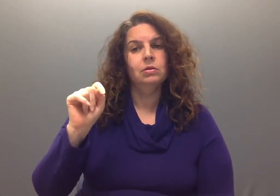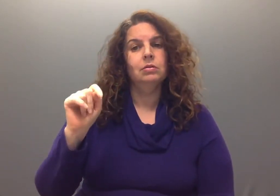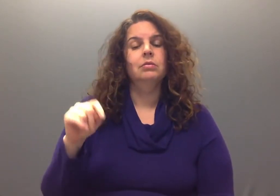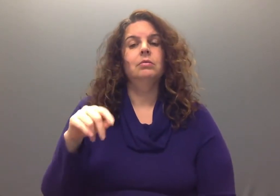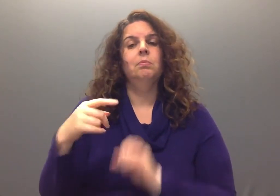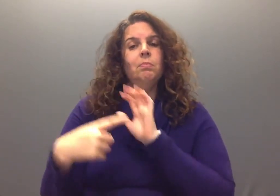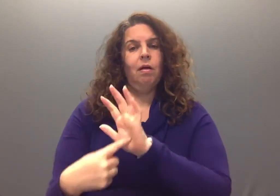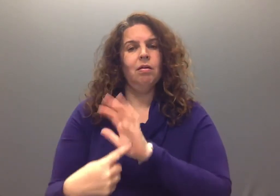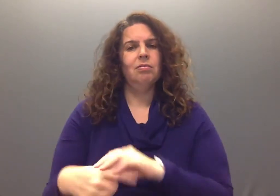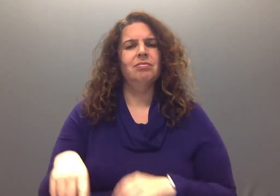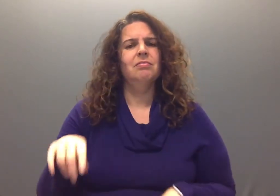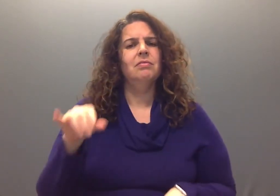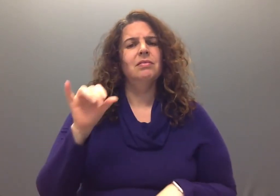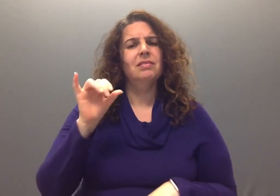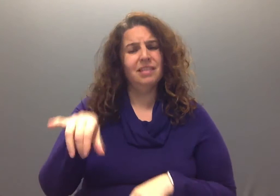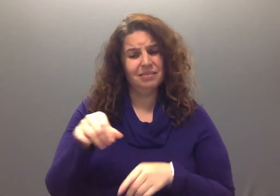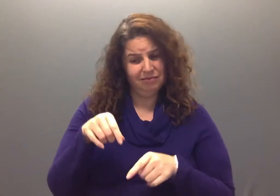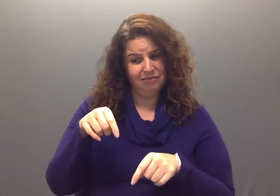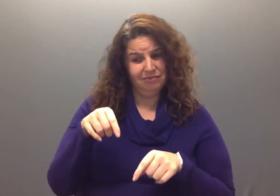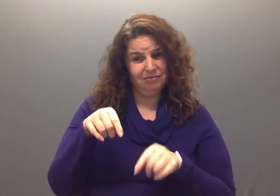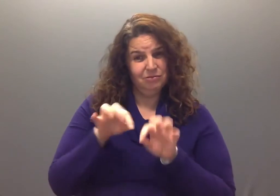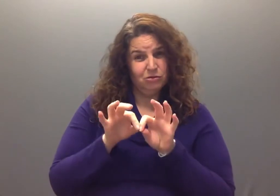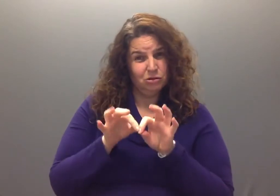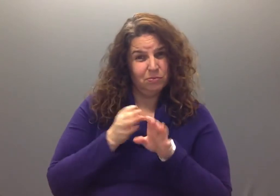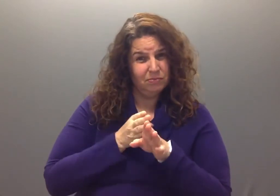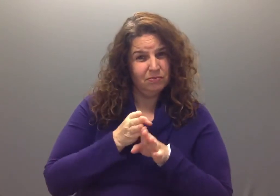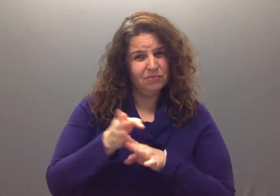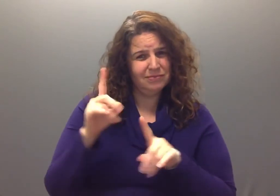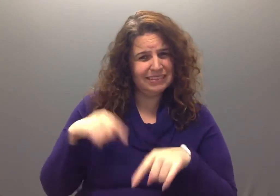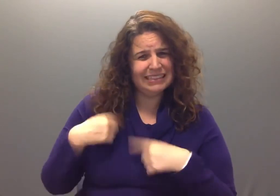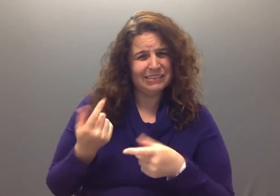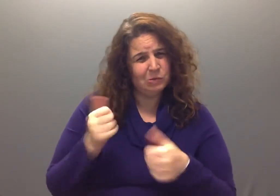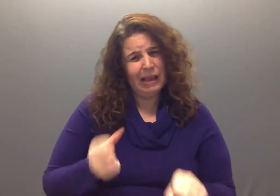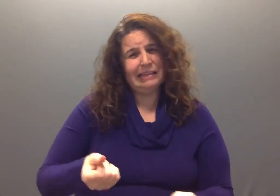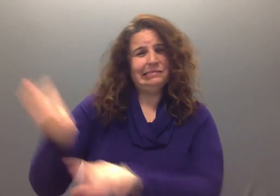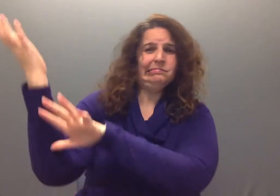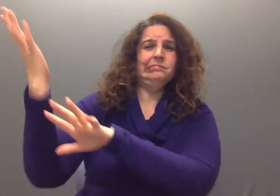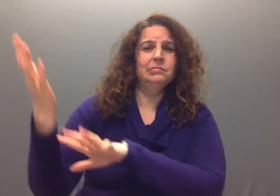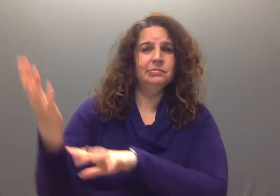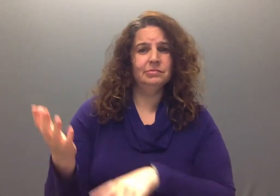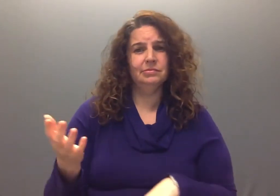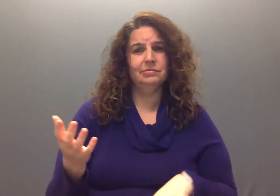a model that the interpreting field has long been trying to get rid of.